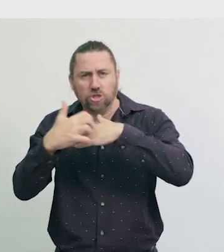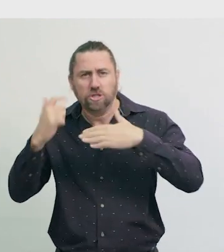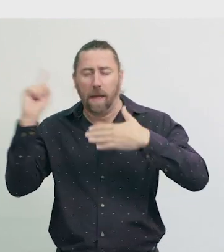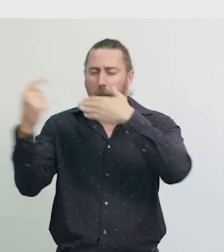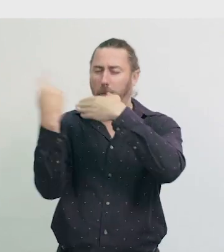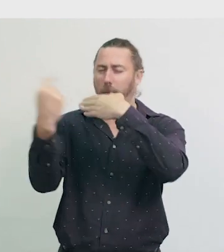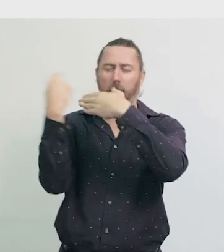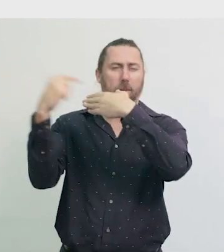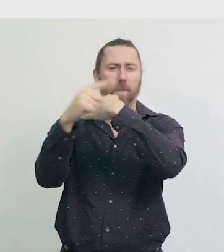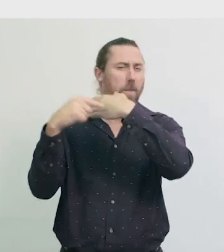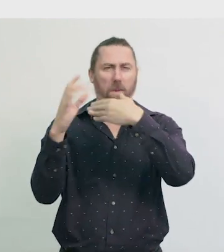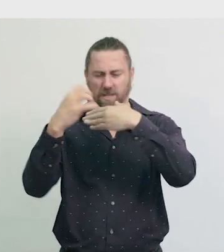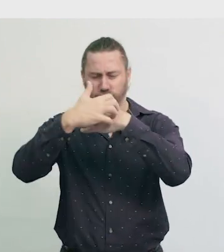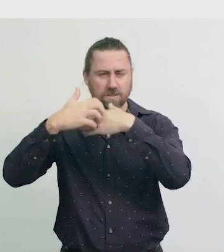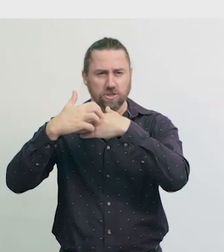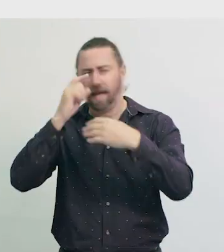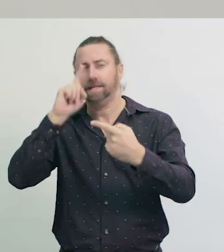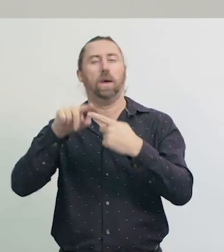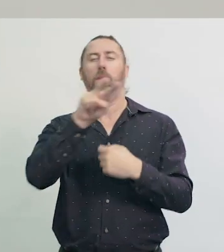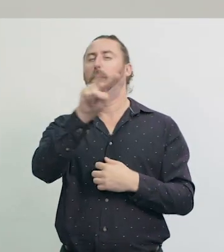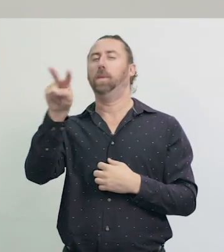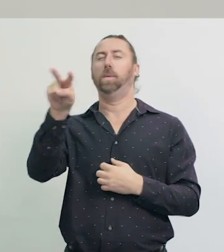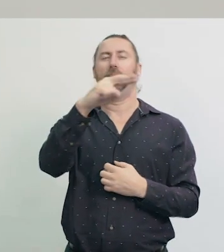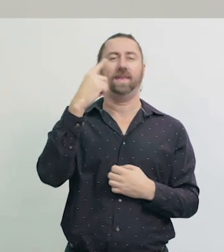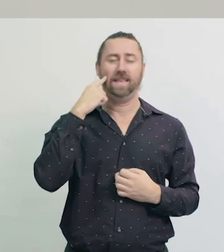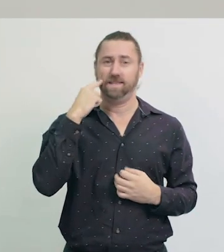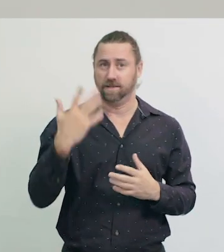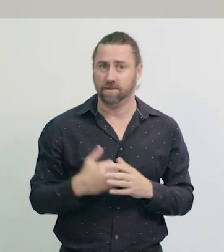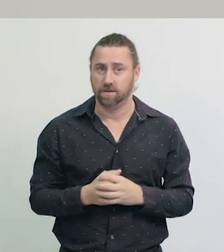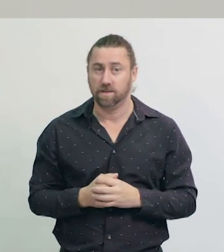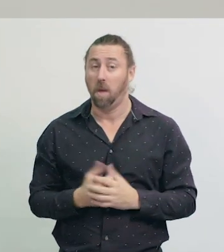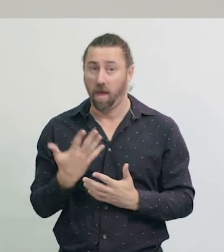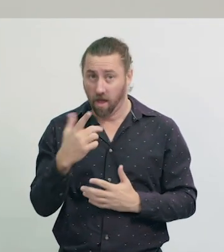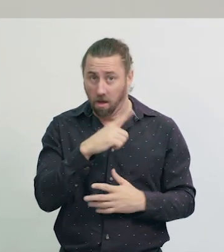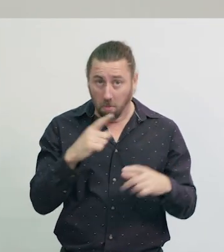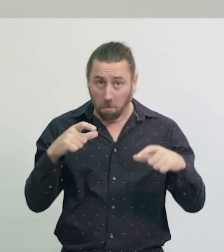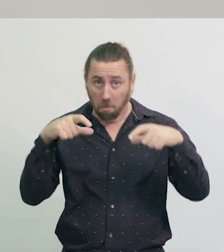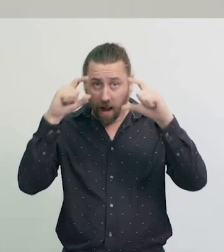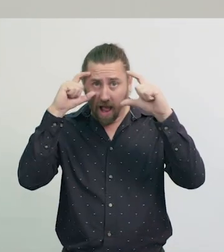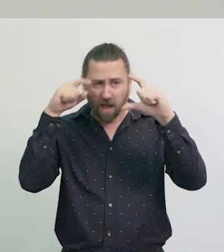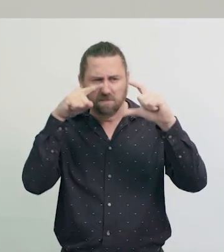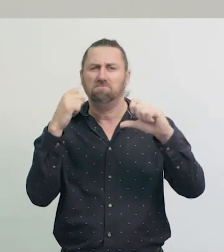when they were outside of the spacecraft. The optical industry, the industry that makes glasses,